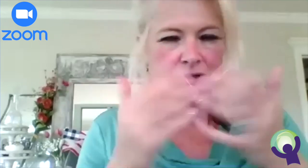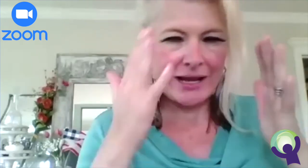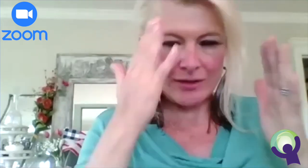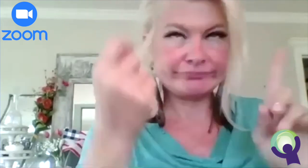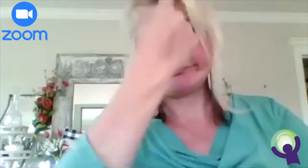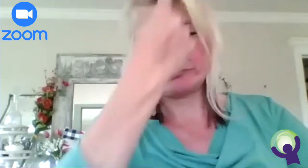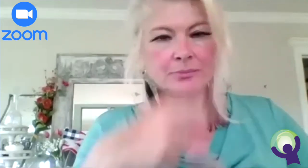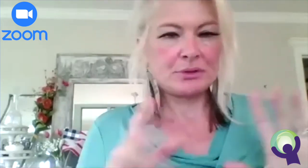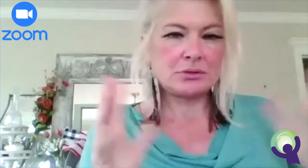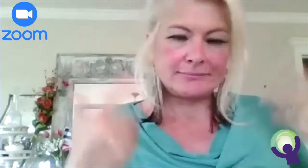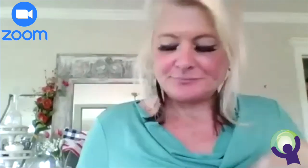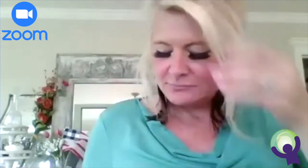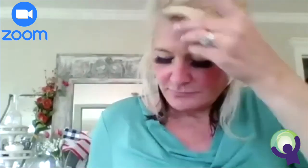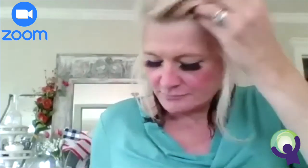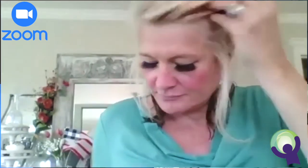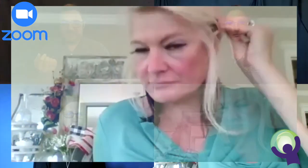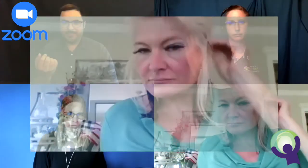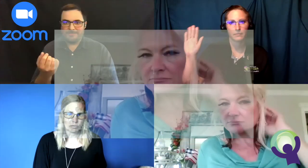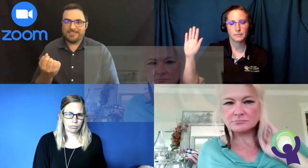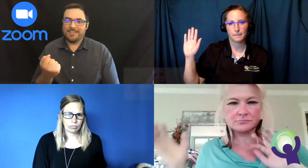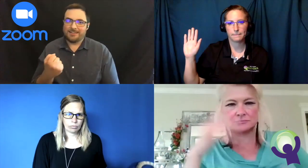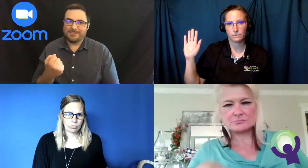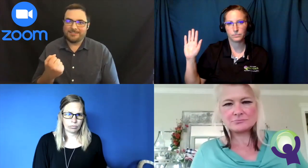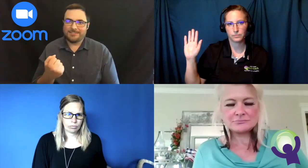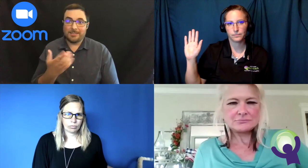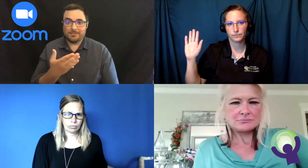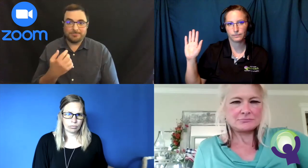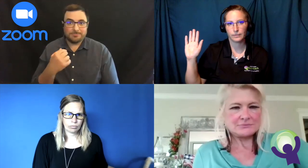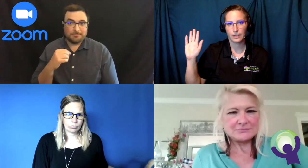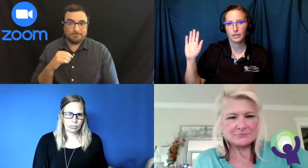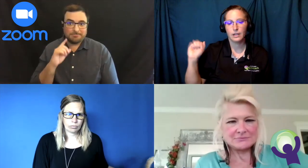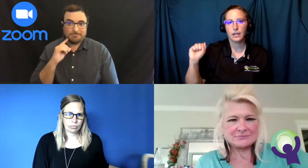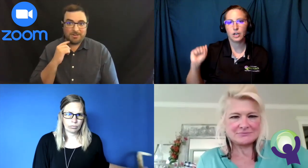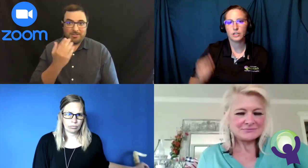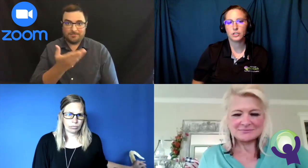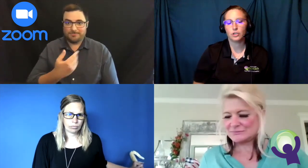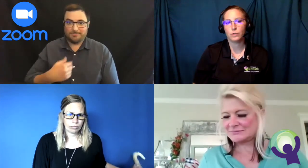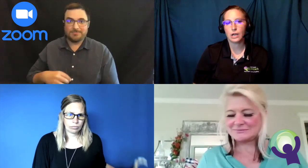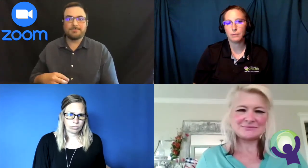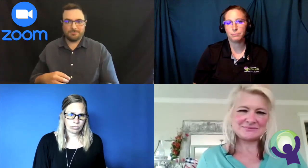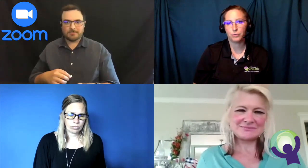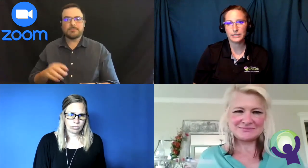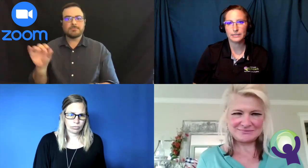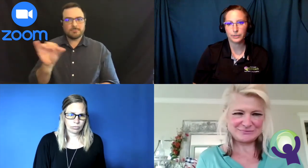out is it a comfort for them is it a response. Mary: Yeah and also predictability